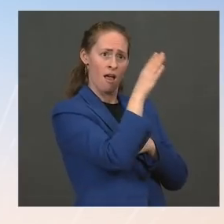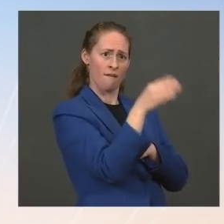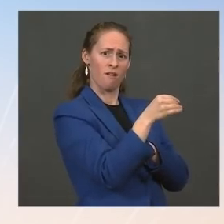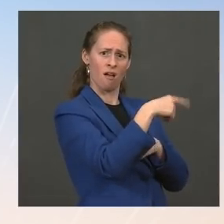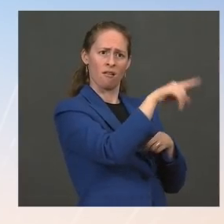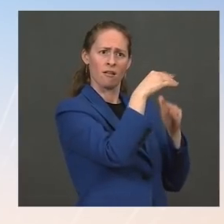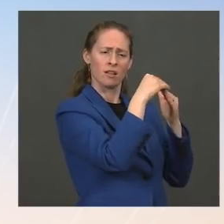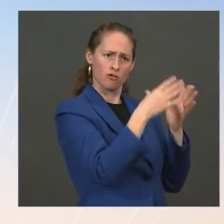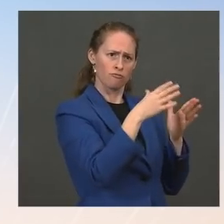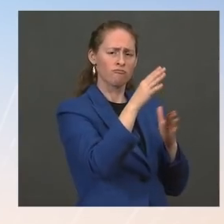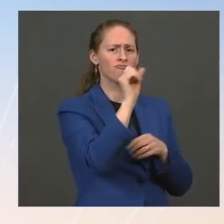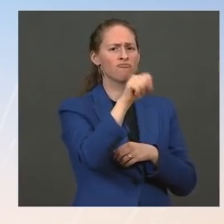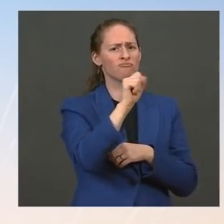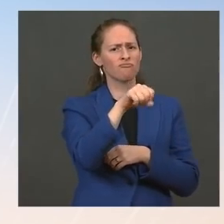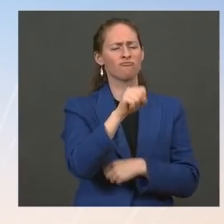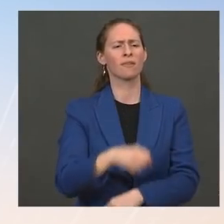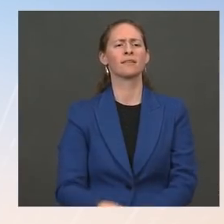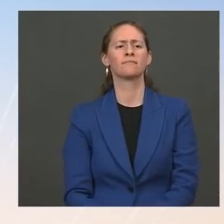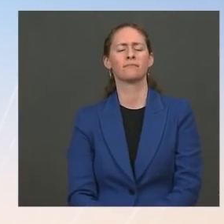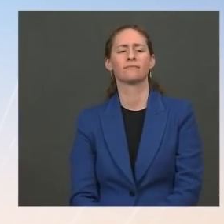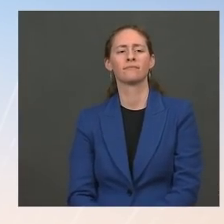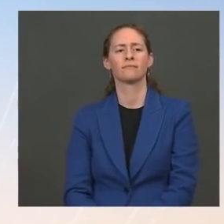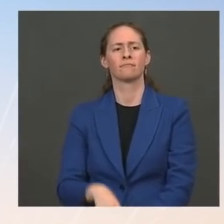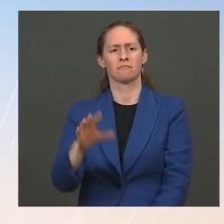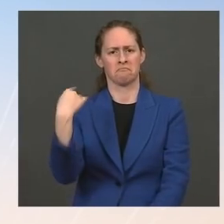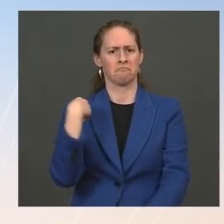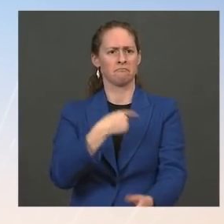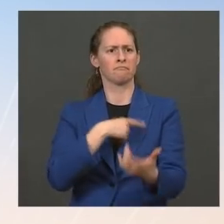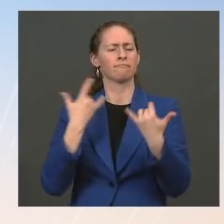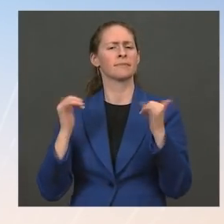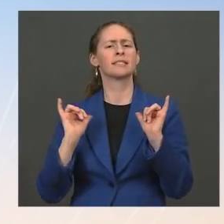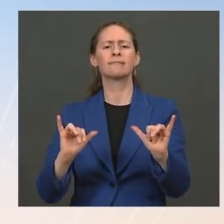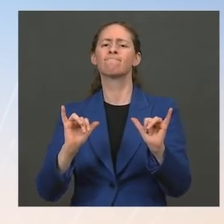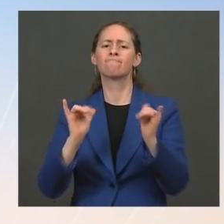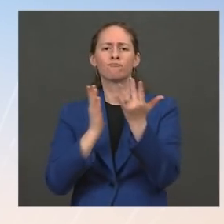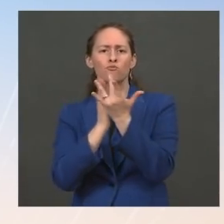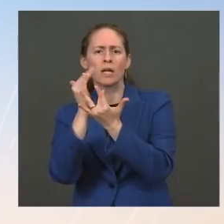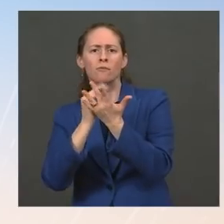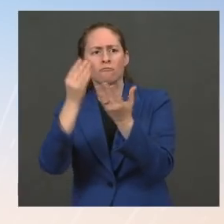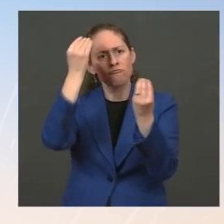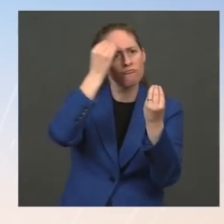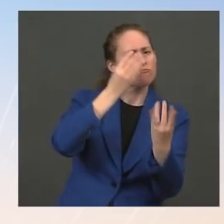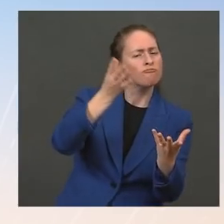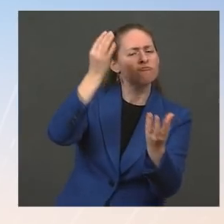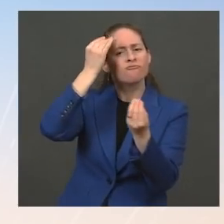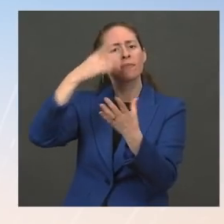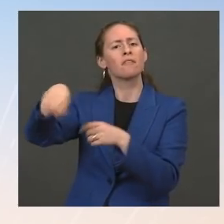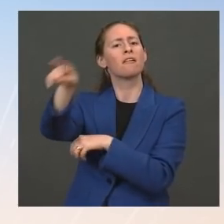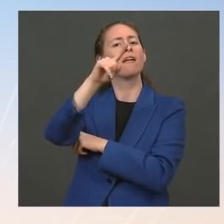with the American people as we see any cases come up in the United States. And Dr. Fauci and other medical experts